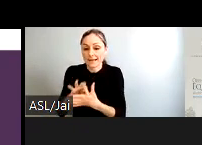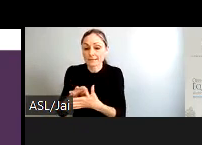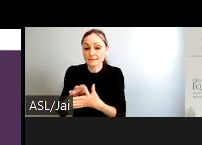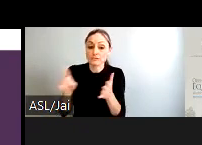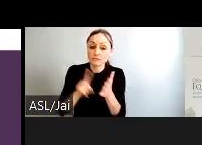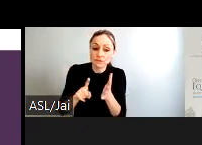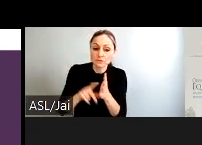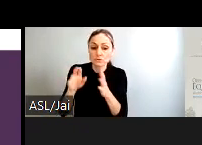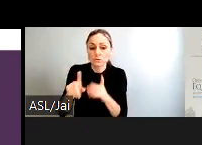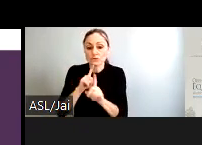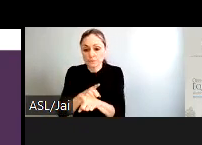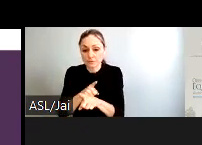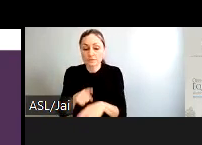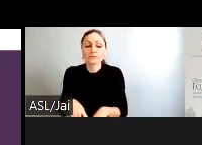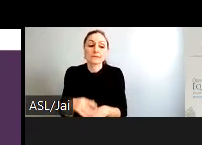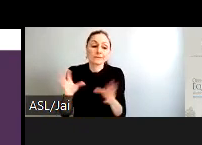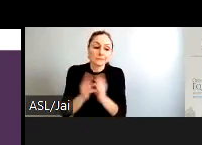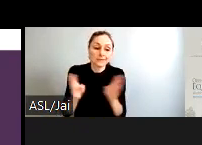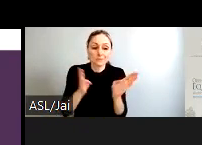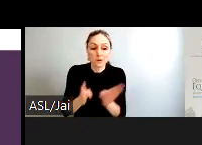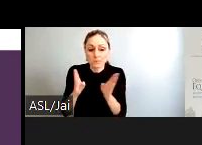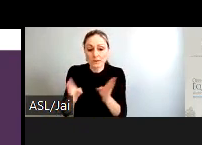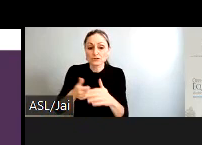meeting preparation, traveling to and attending an outreach meeting,